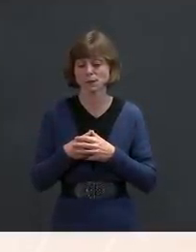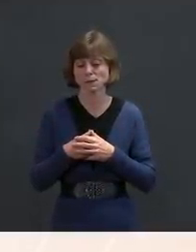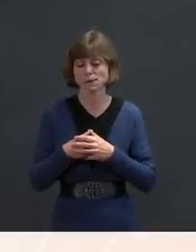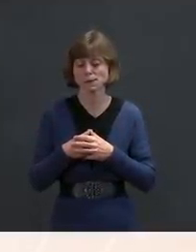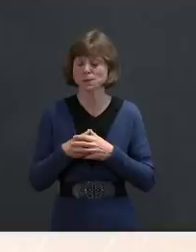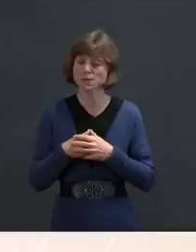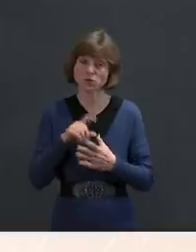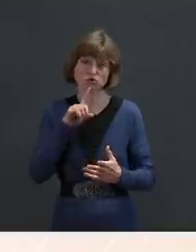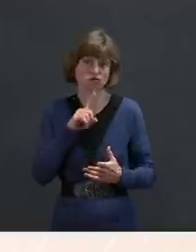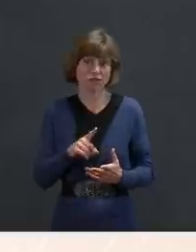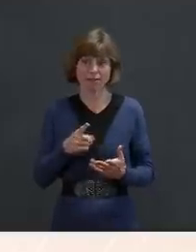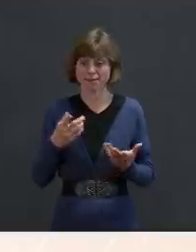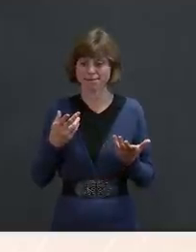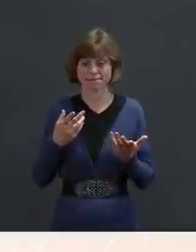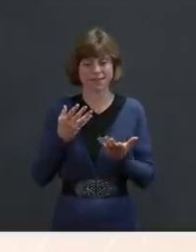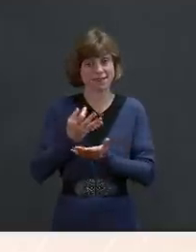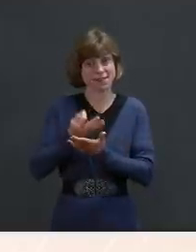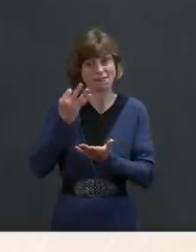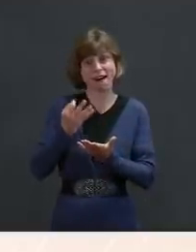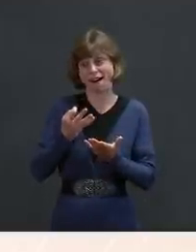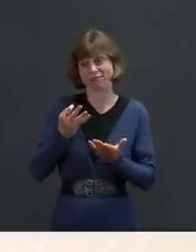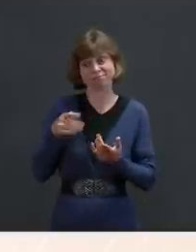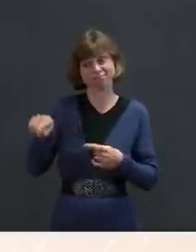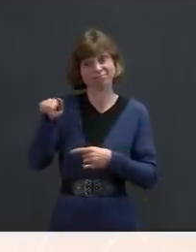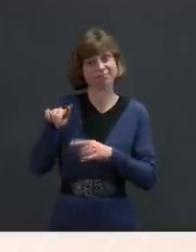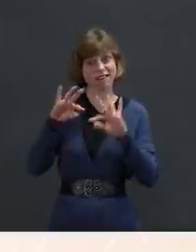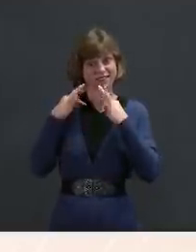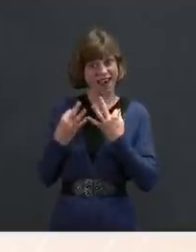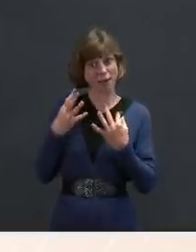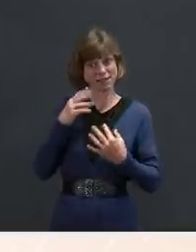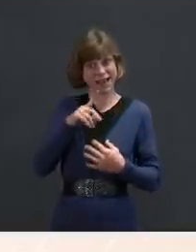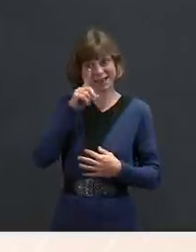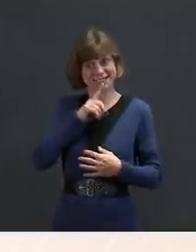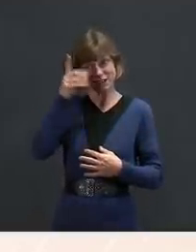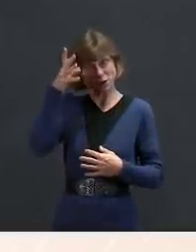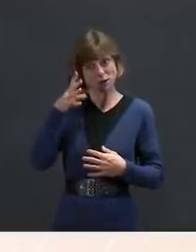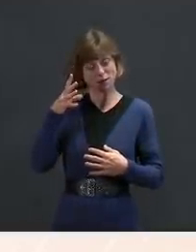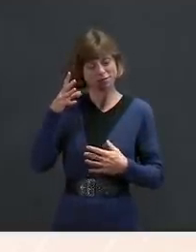are indeed being returned under the COVID-19 restrictions.